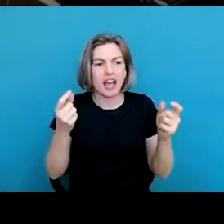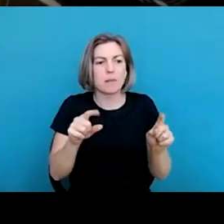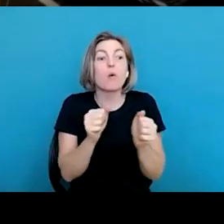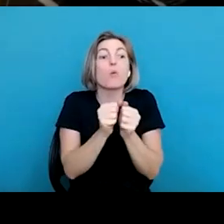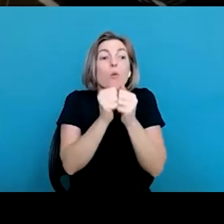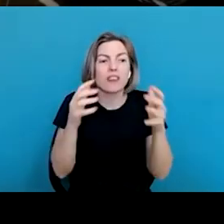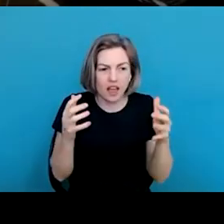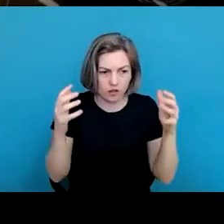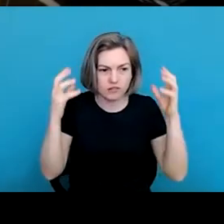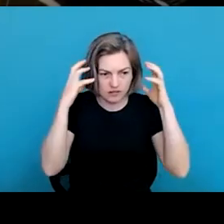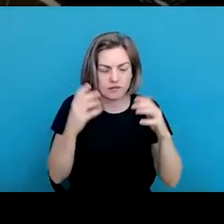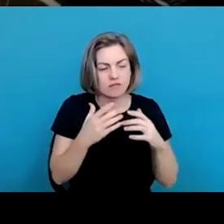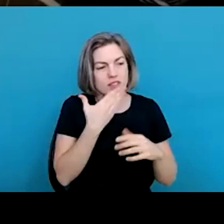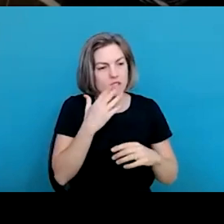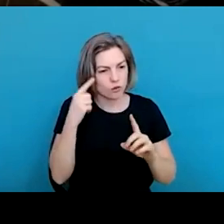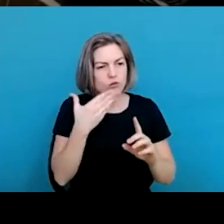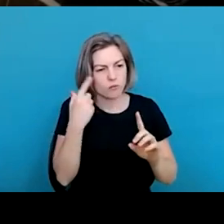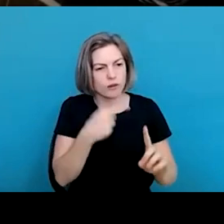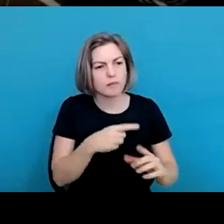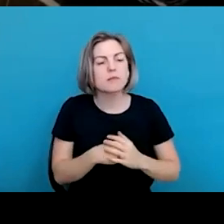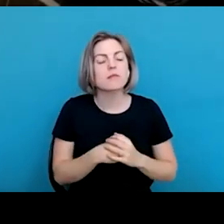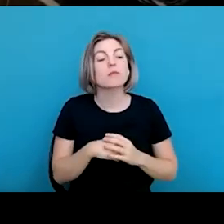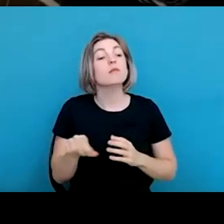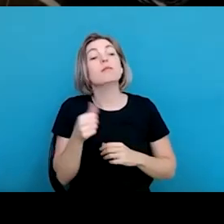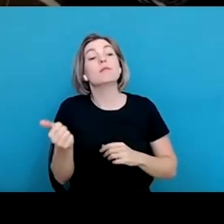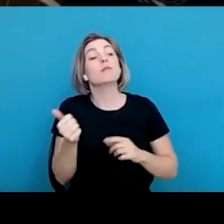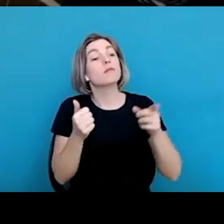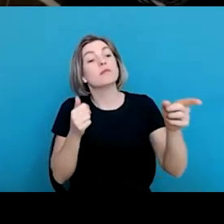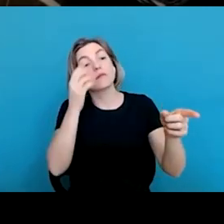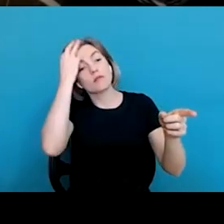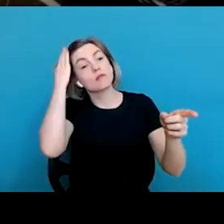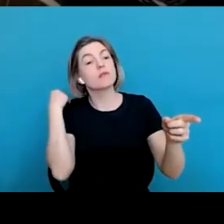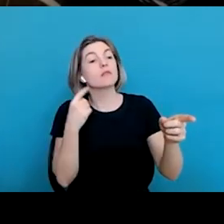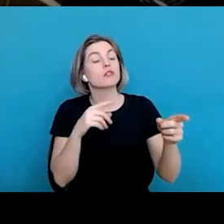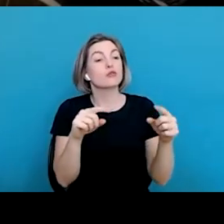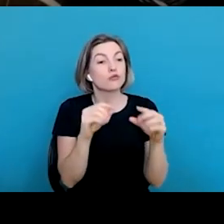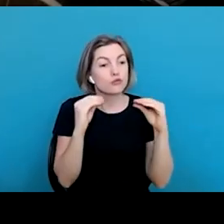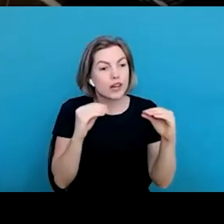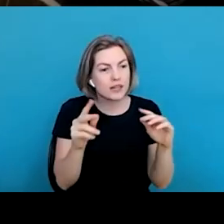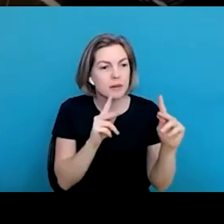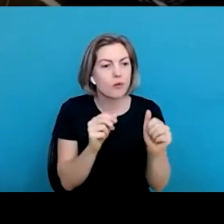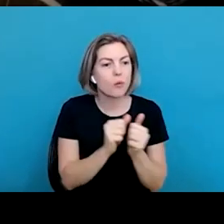The other was talking about training in people with cognitive differences.